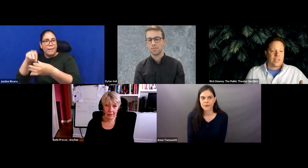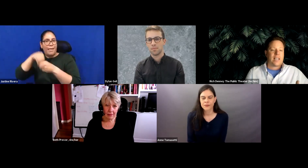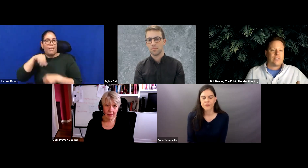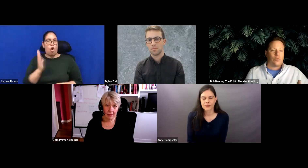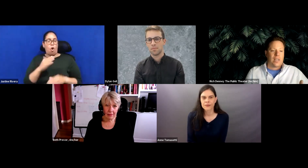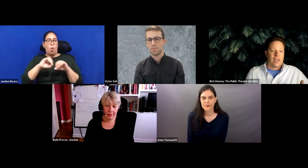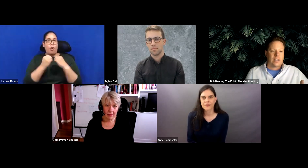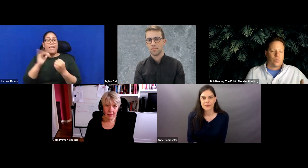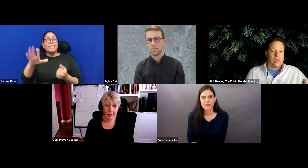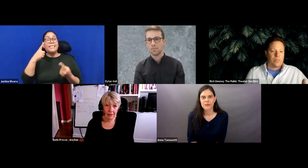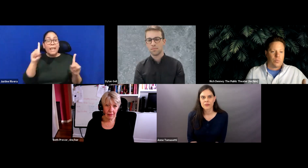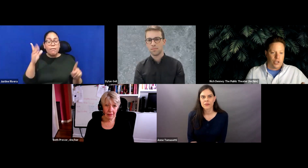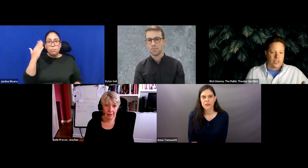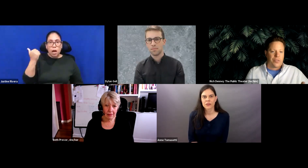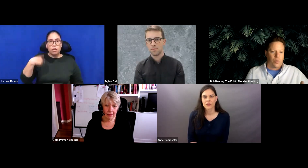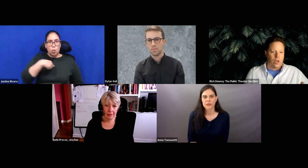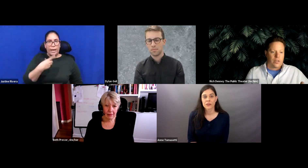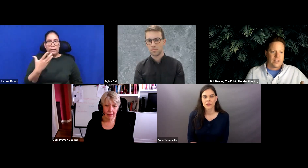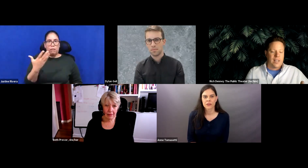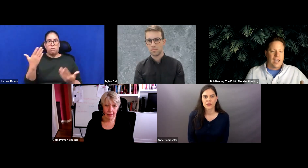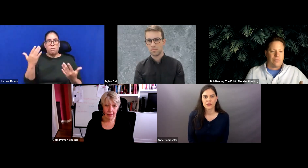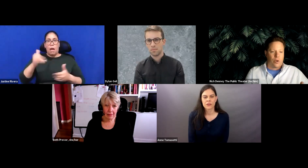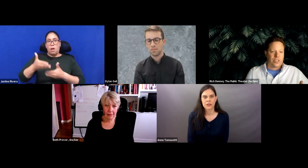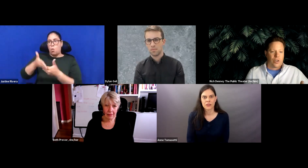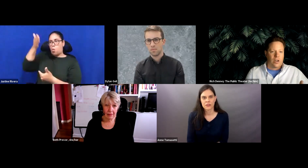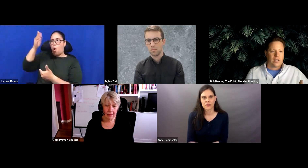successful because we took down the walls and focused on